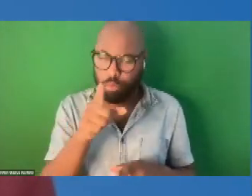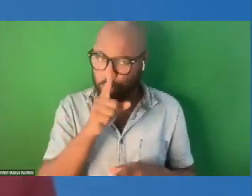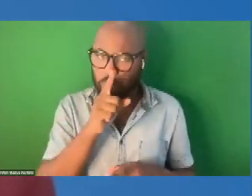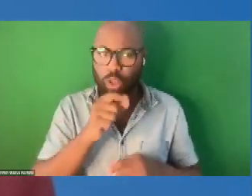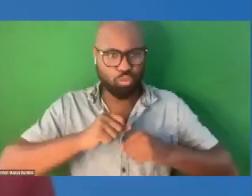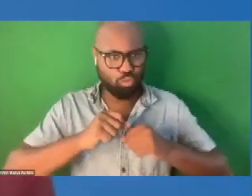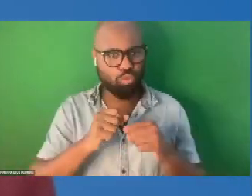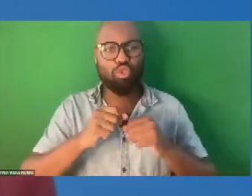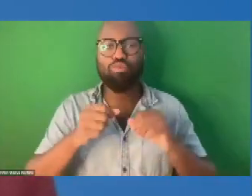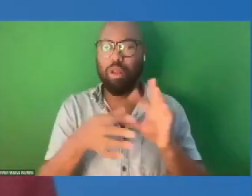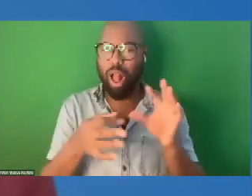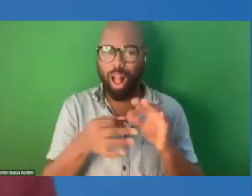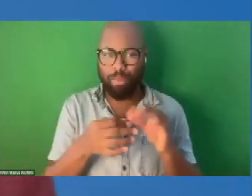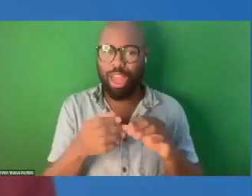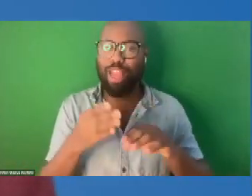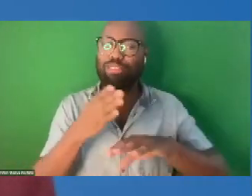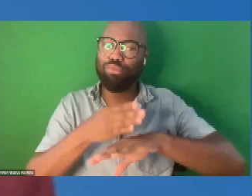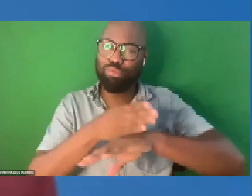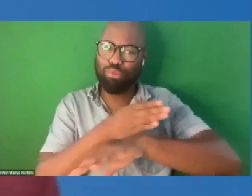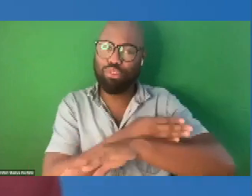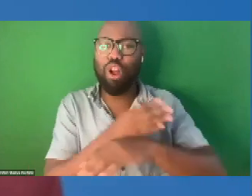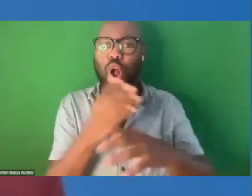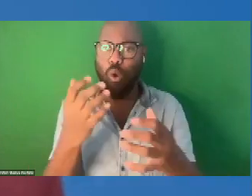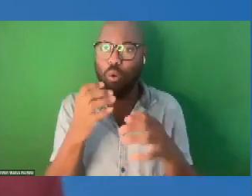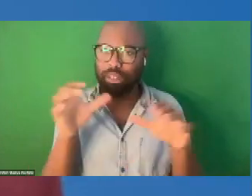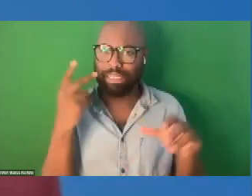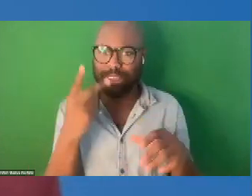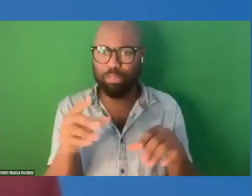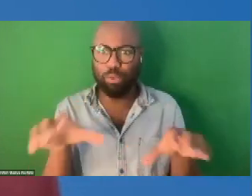And really, a principle around this